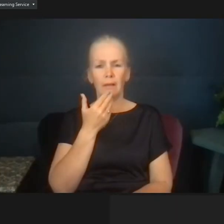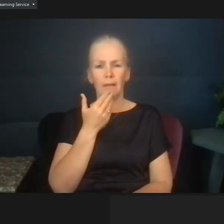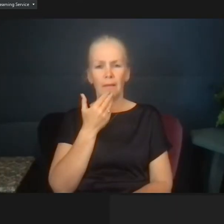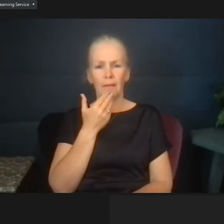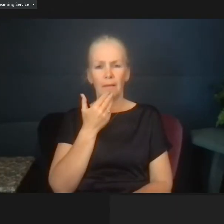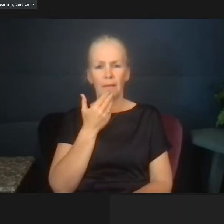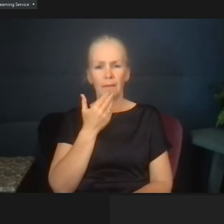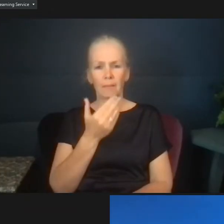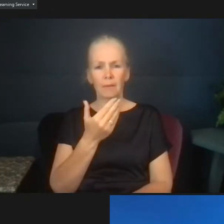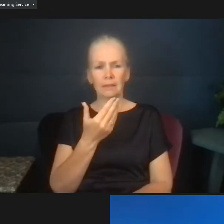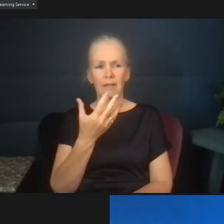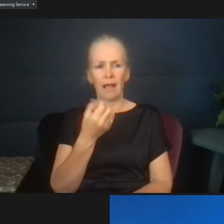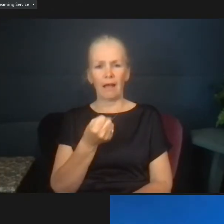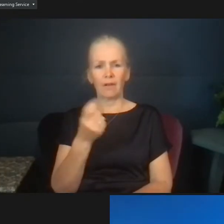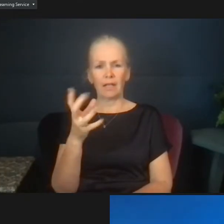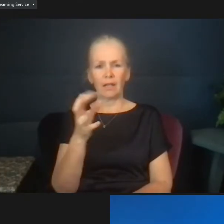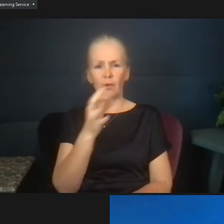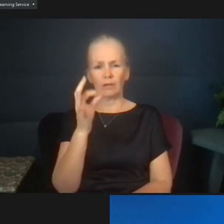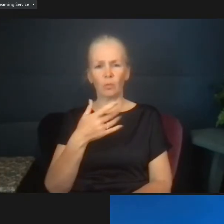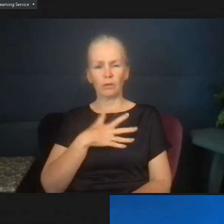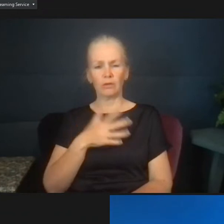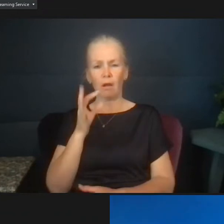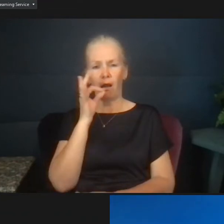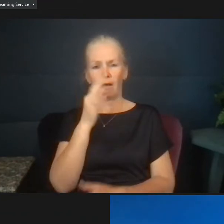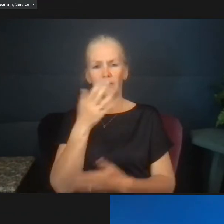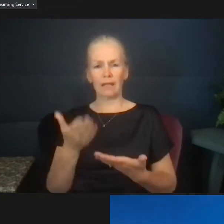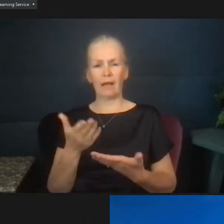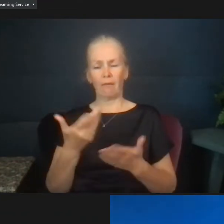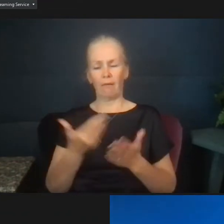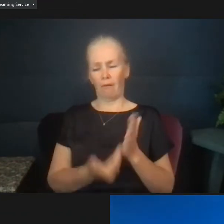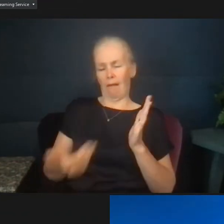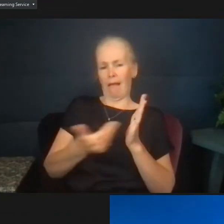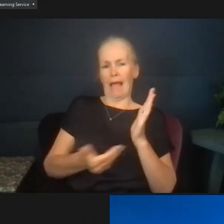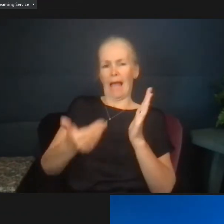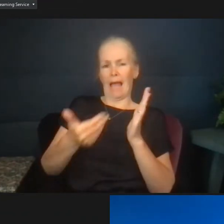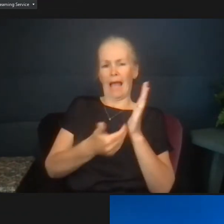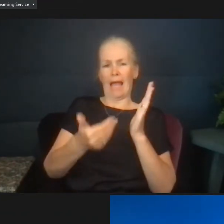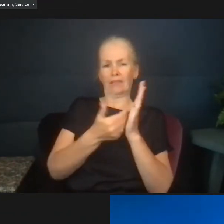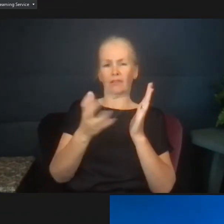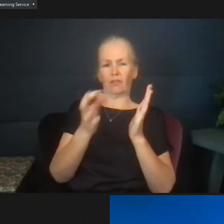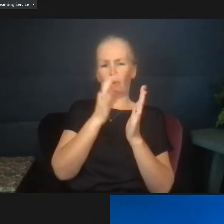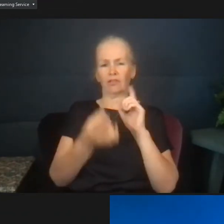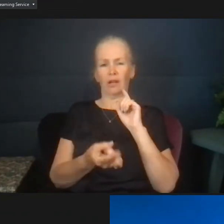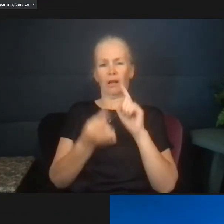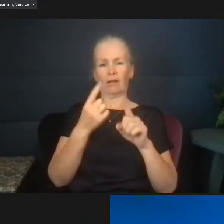if you have any questions you want to ask now add those into the question and answer box, along